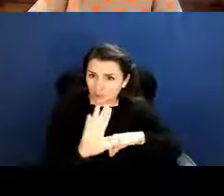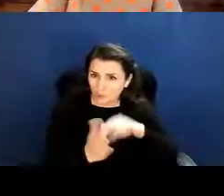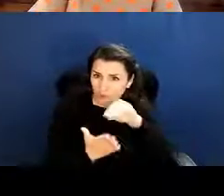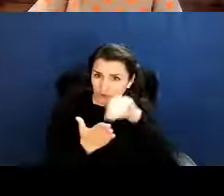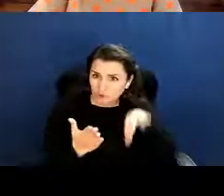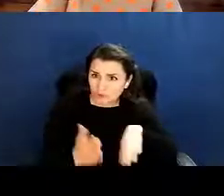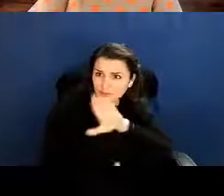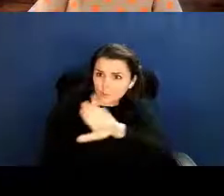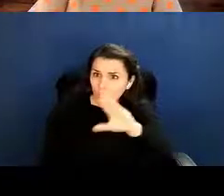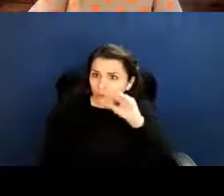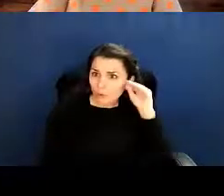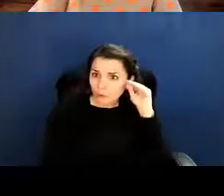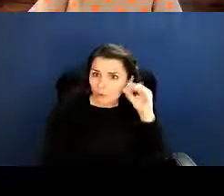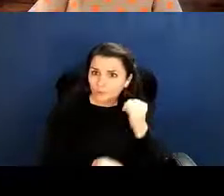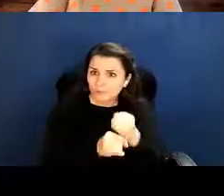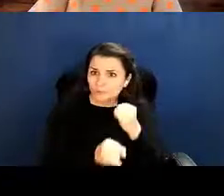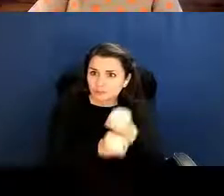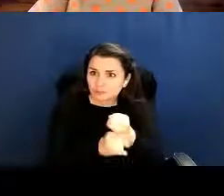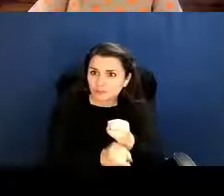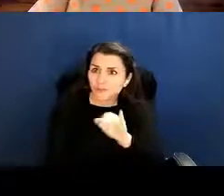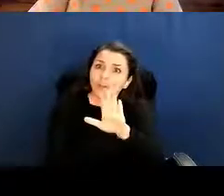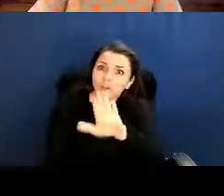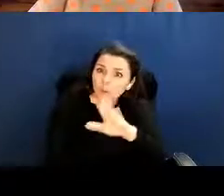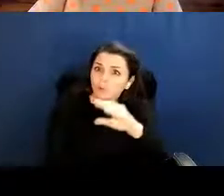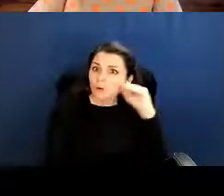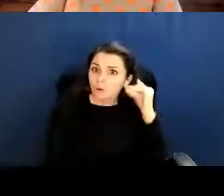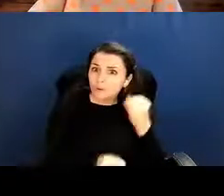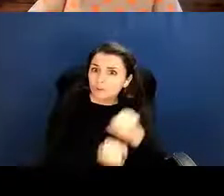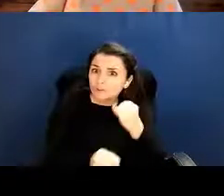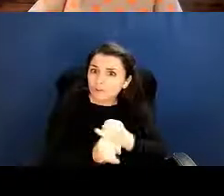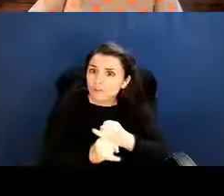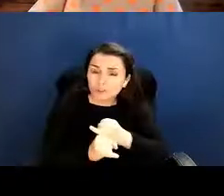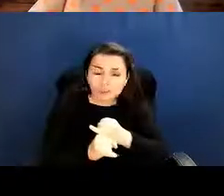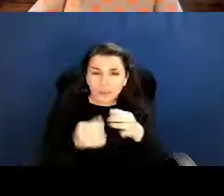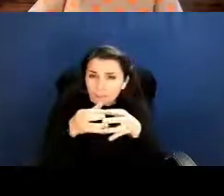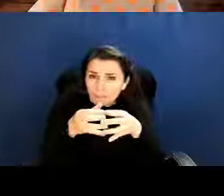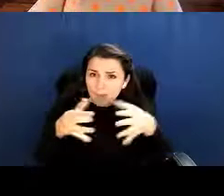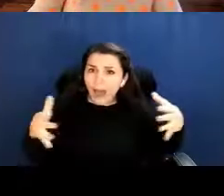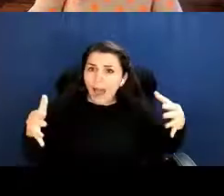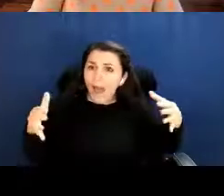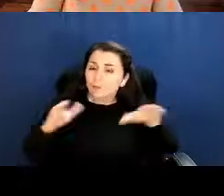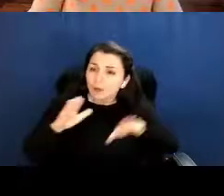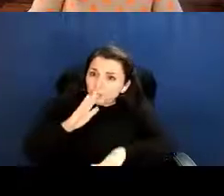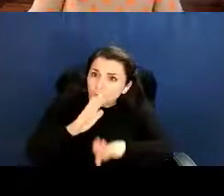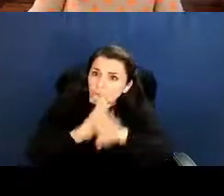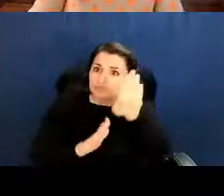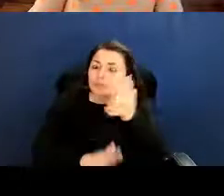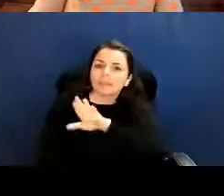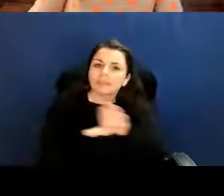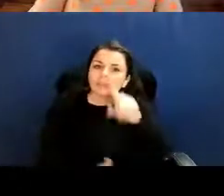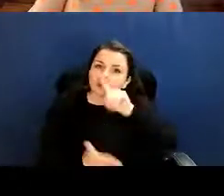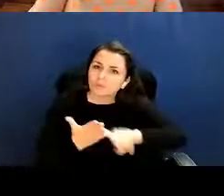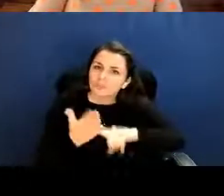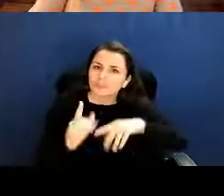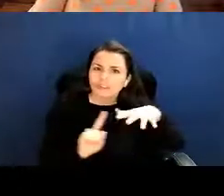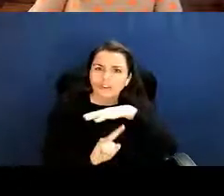to your institution's research environment? So, you have to think carefully about including collaborators on an R15 application.